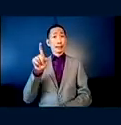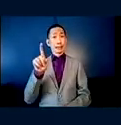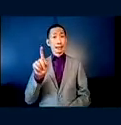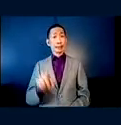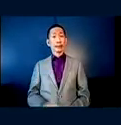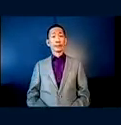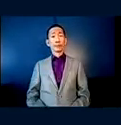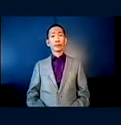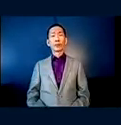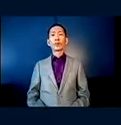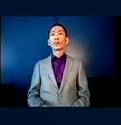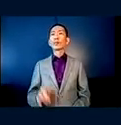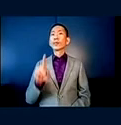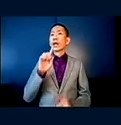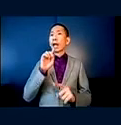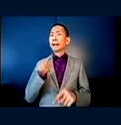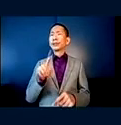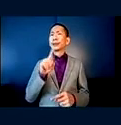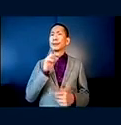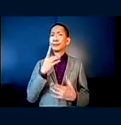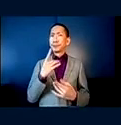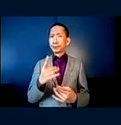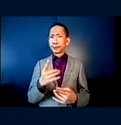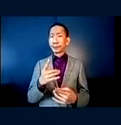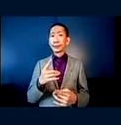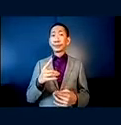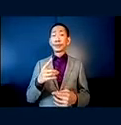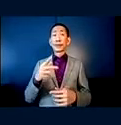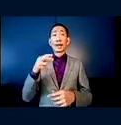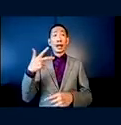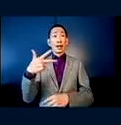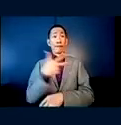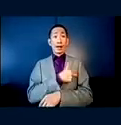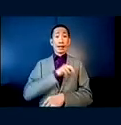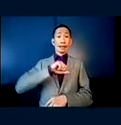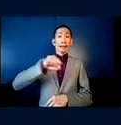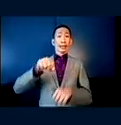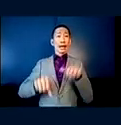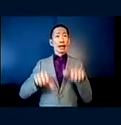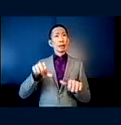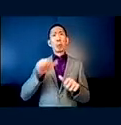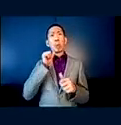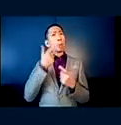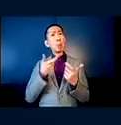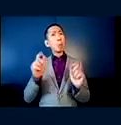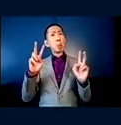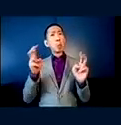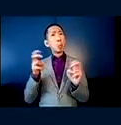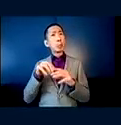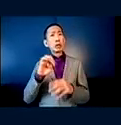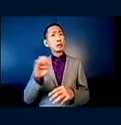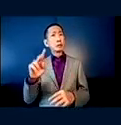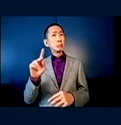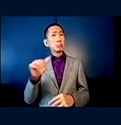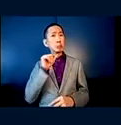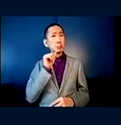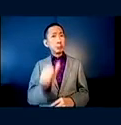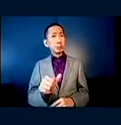RATE OF CERVICAL CANCER BE DUE TO VACCINE HESITANCY? INTERESTINGLY ENOUGH VACCINE HESITANCY IS NOT A LARGE ISSUE